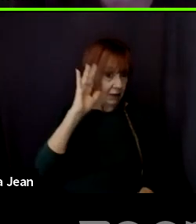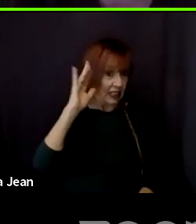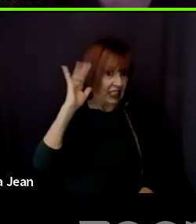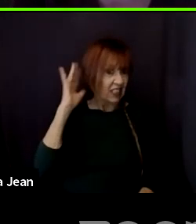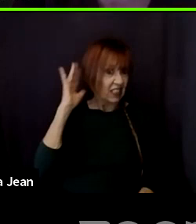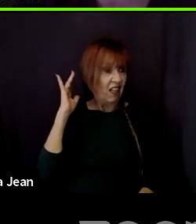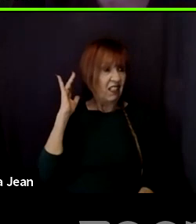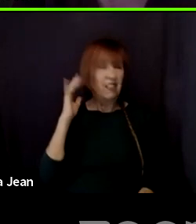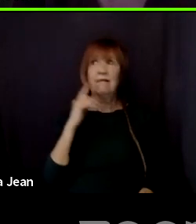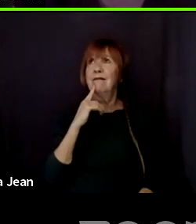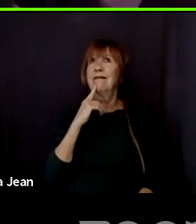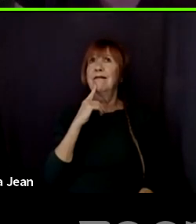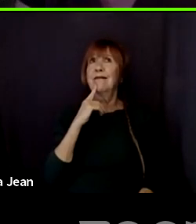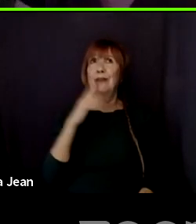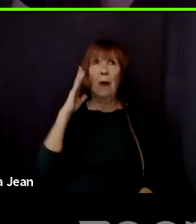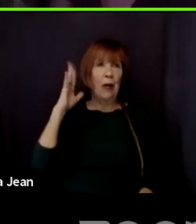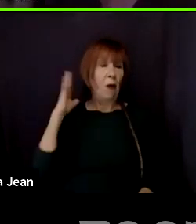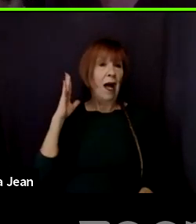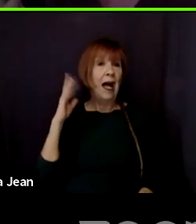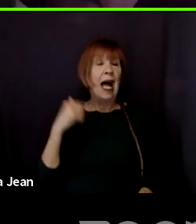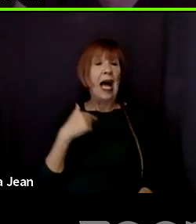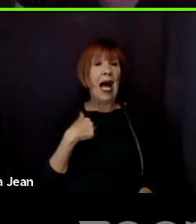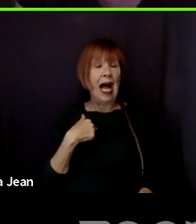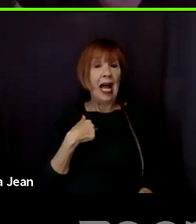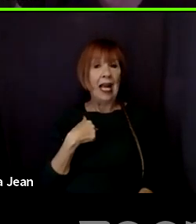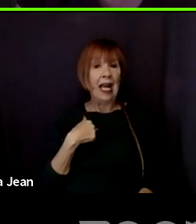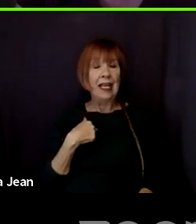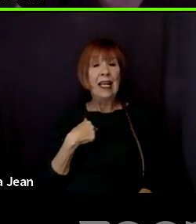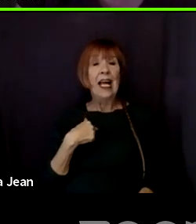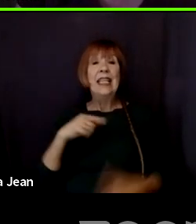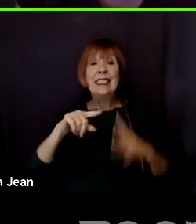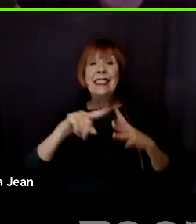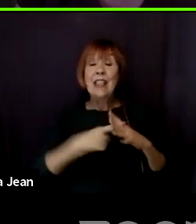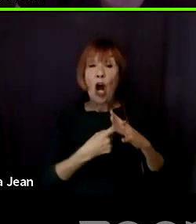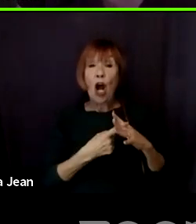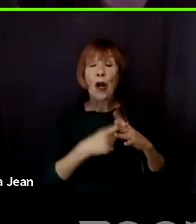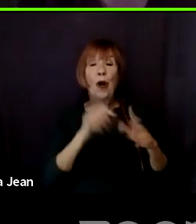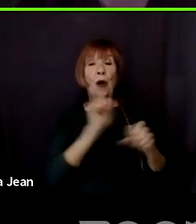but I guess it was a while ago now. And I got my start working as an assistant.